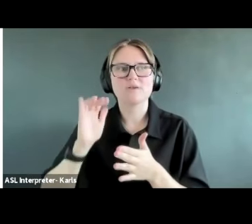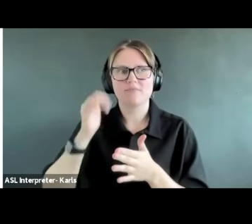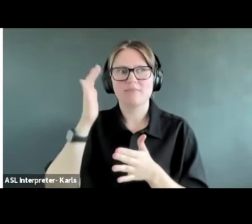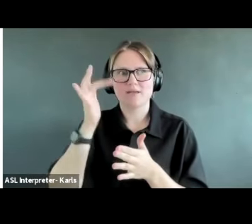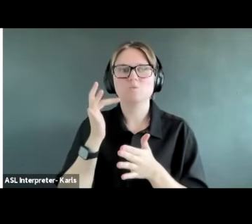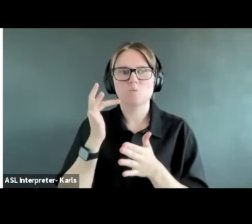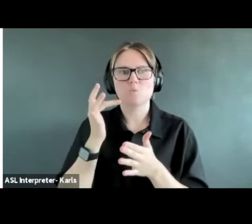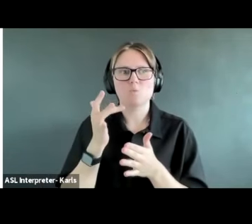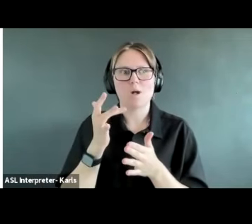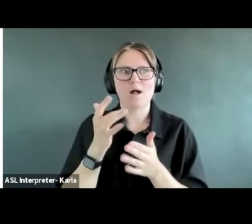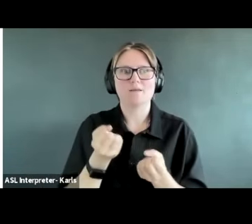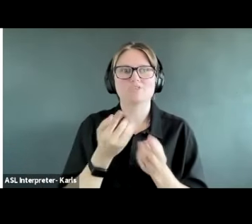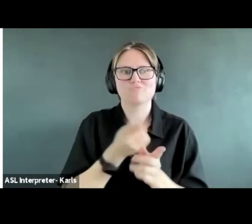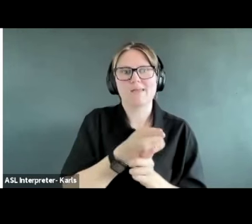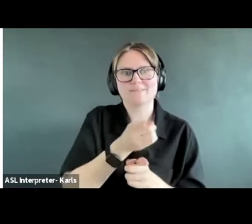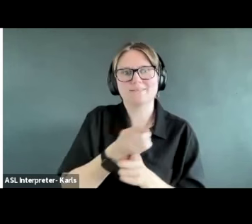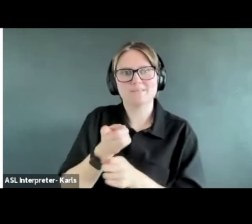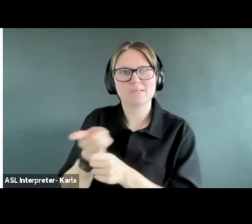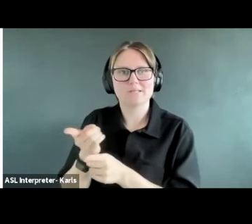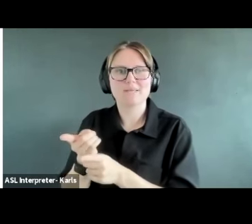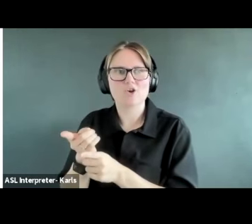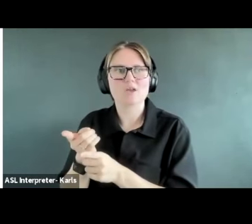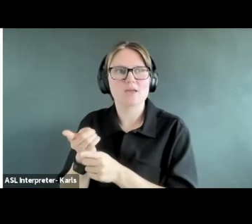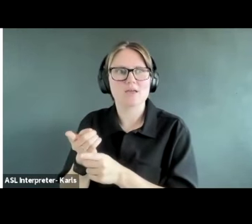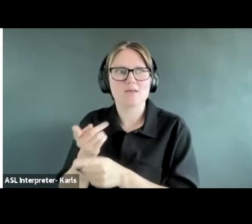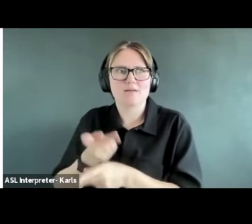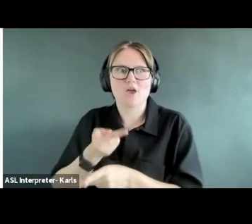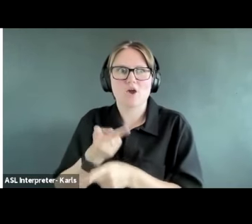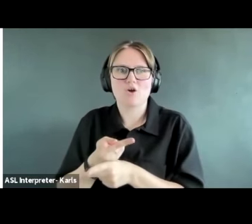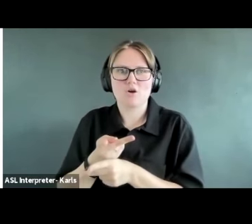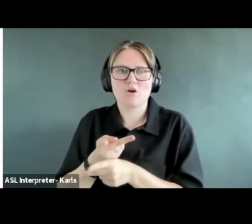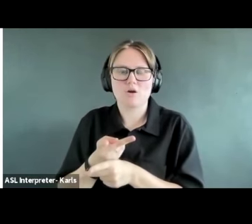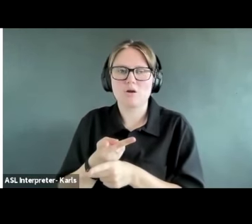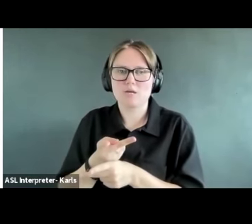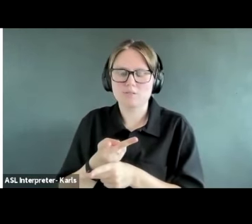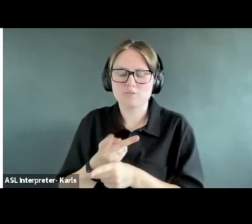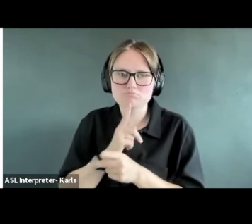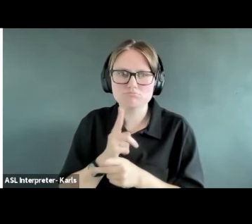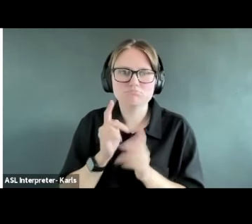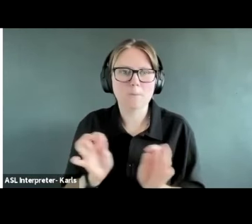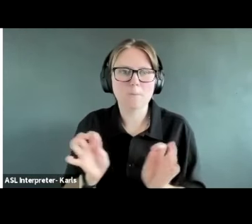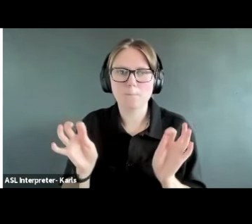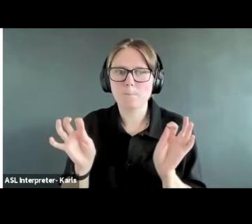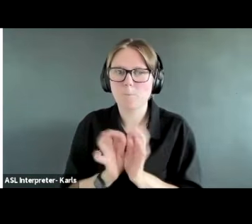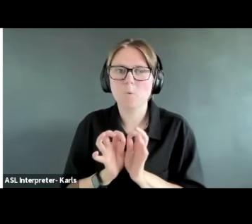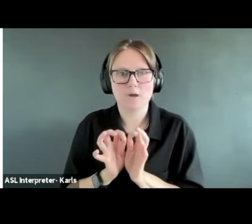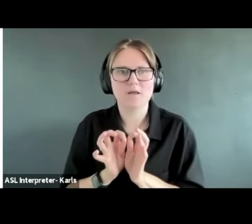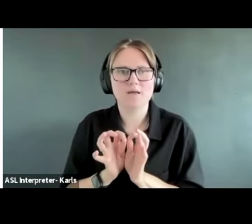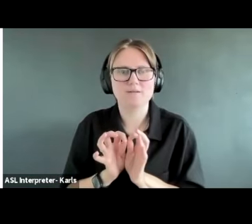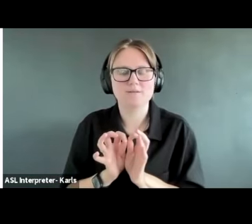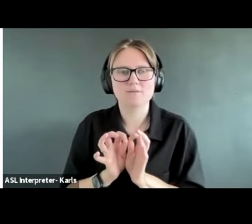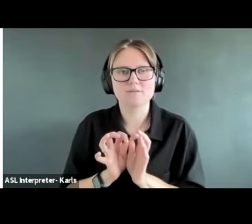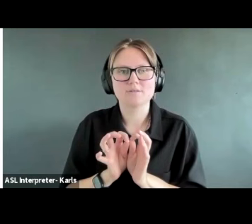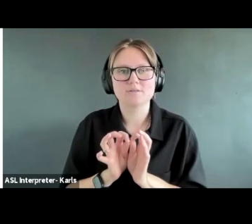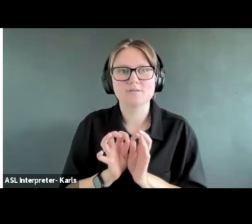care is so important because when we work together